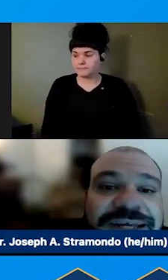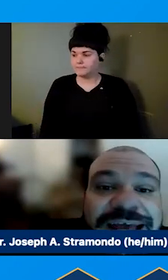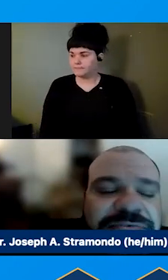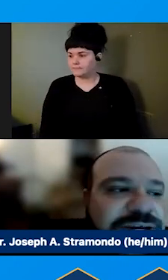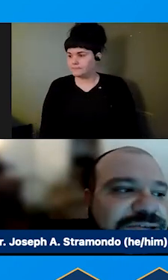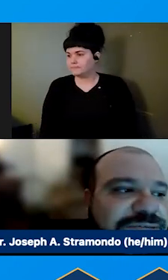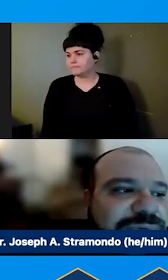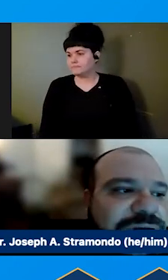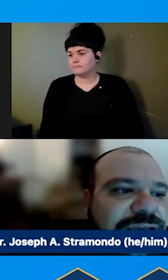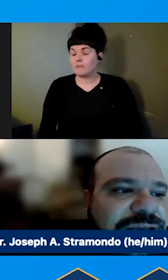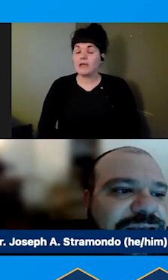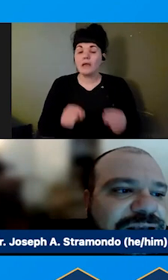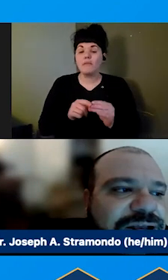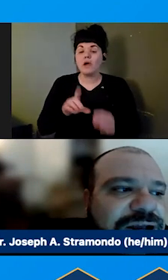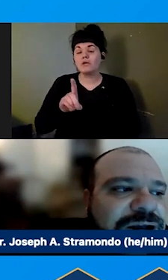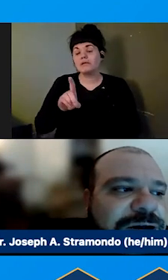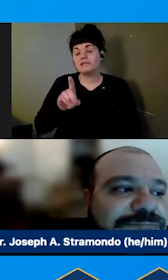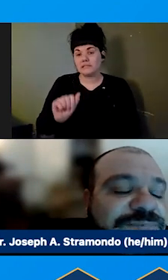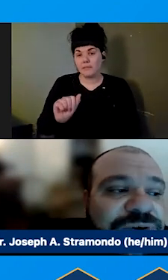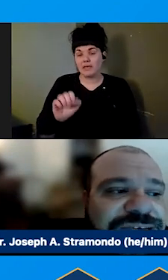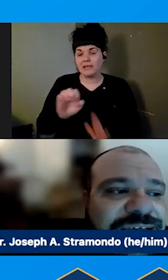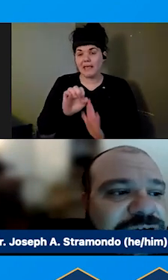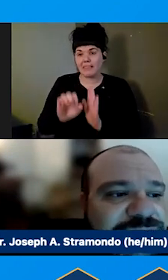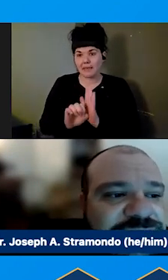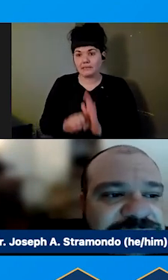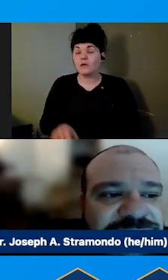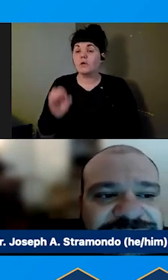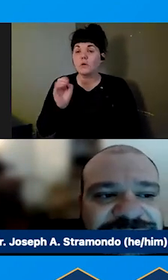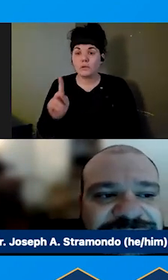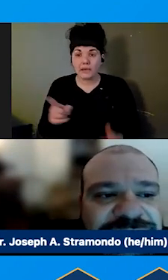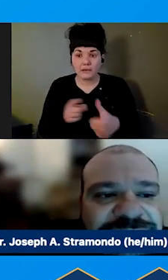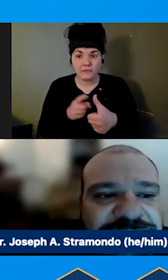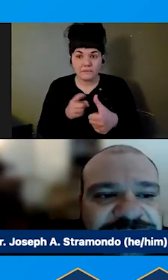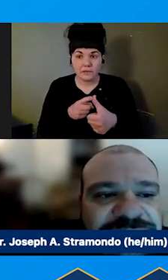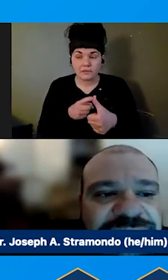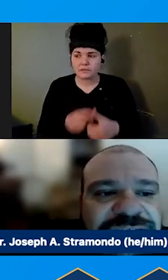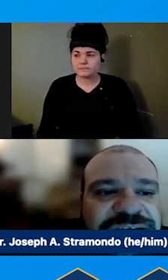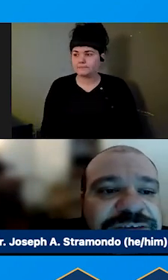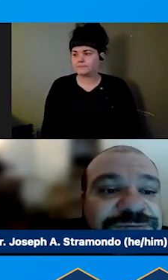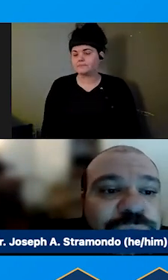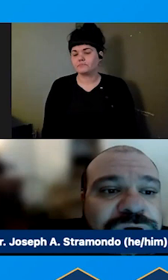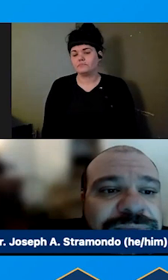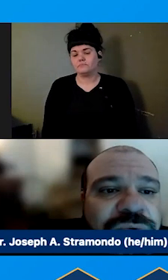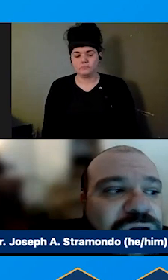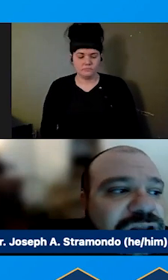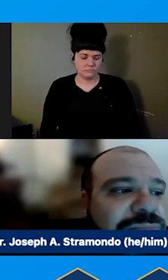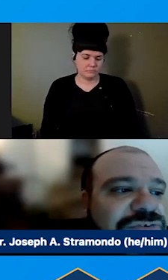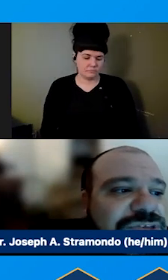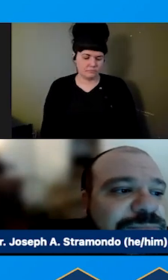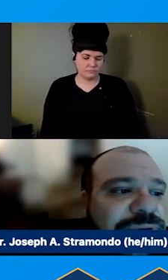disability ethics. Okay. First, how can the experiences of disability inform what